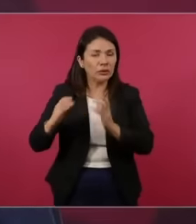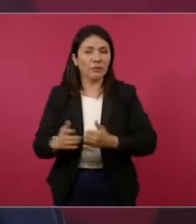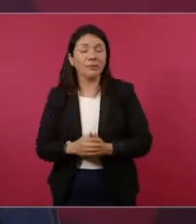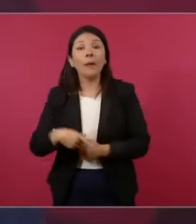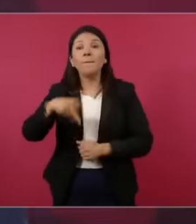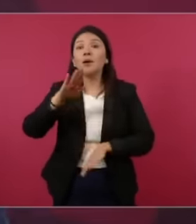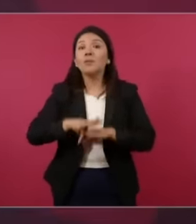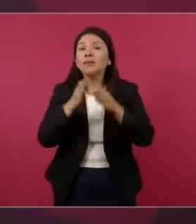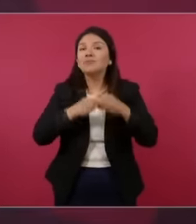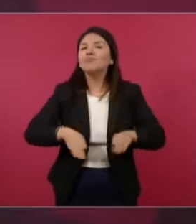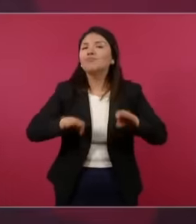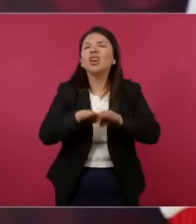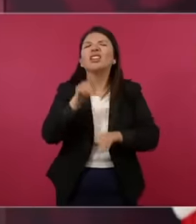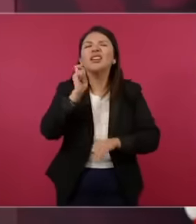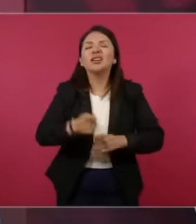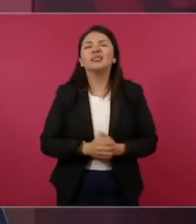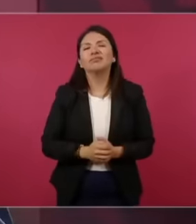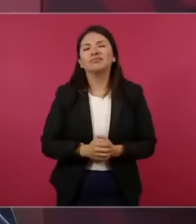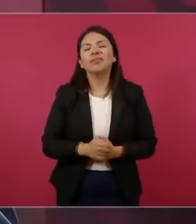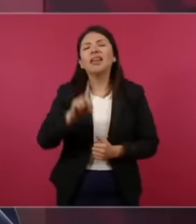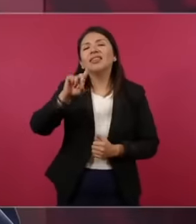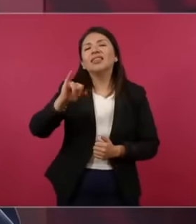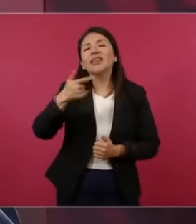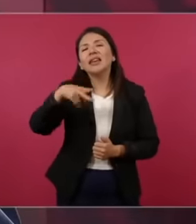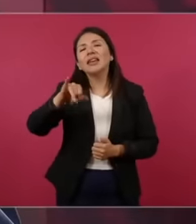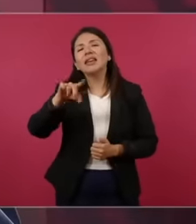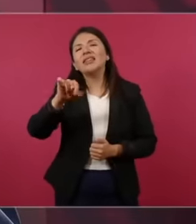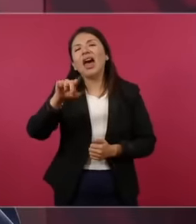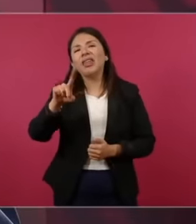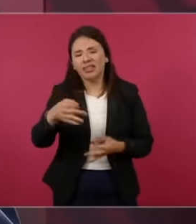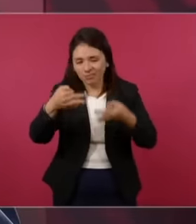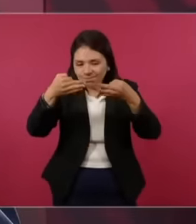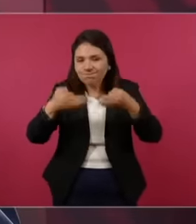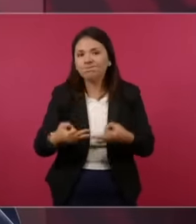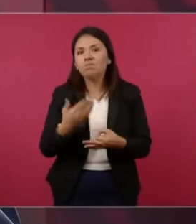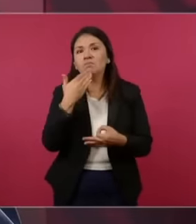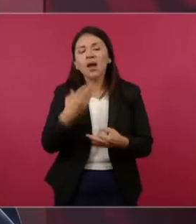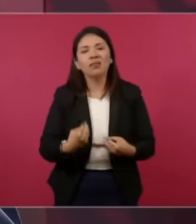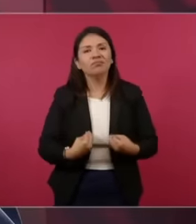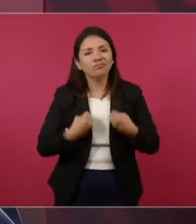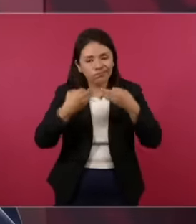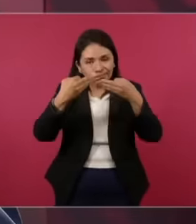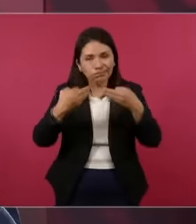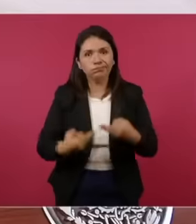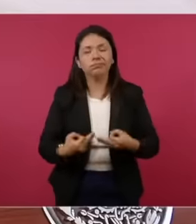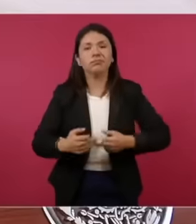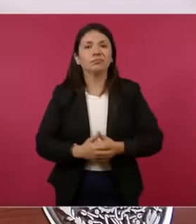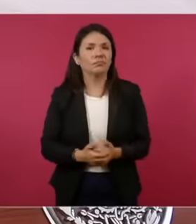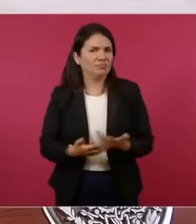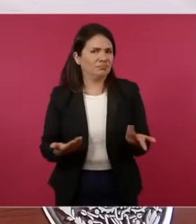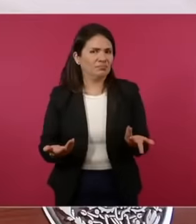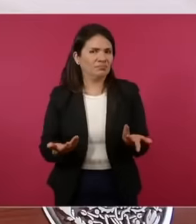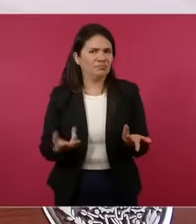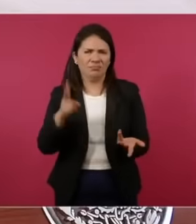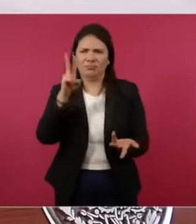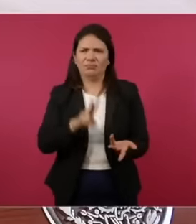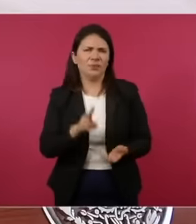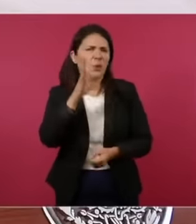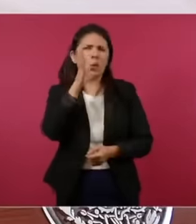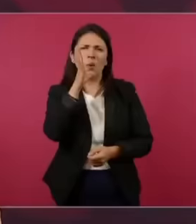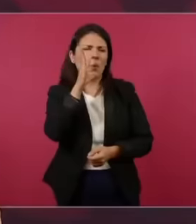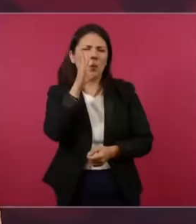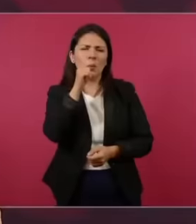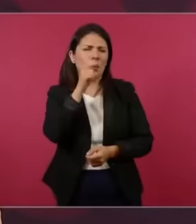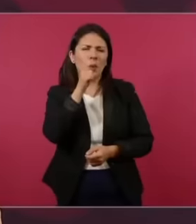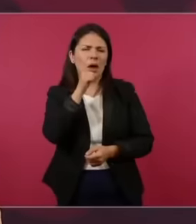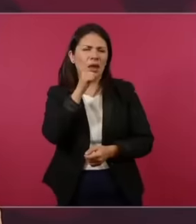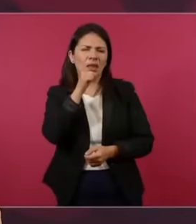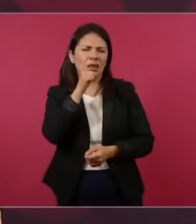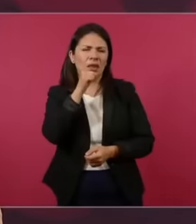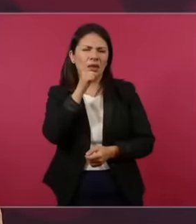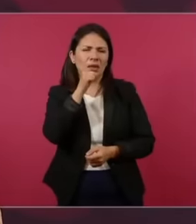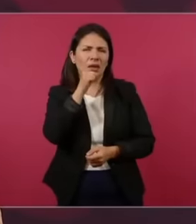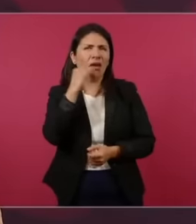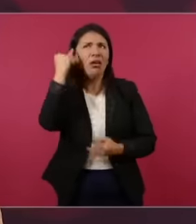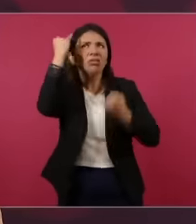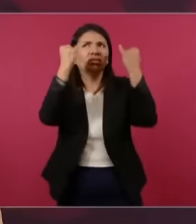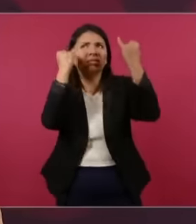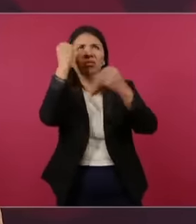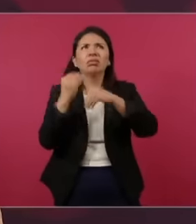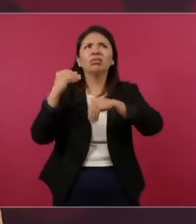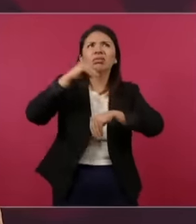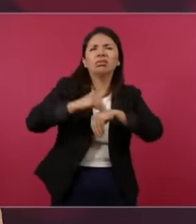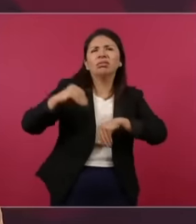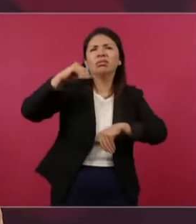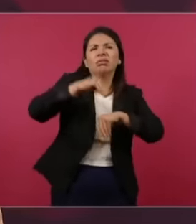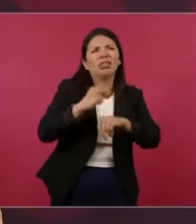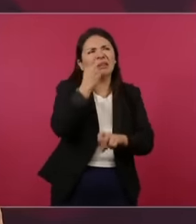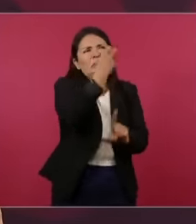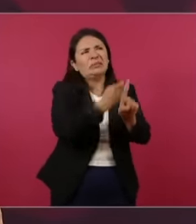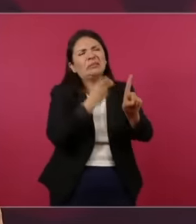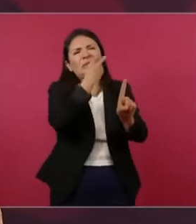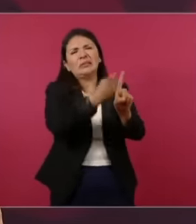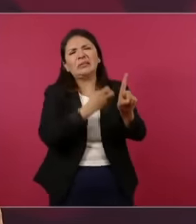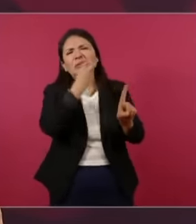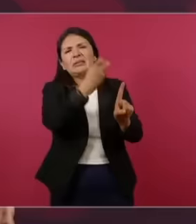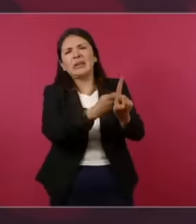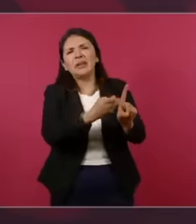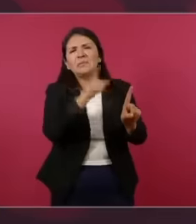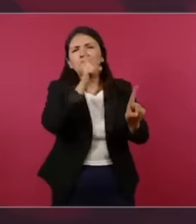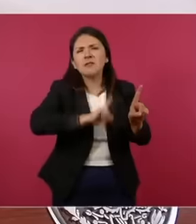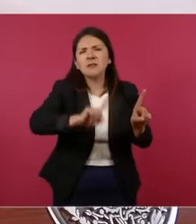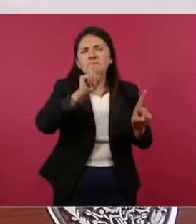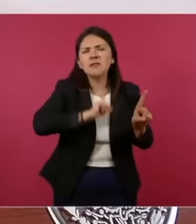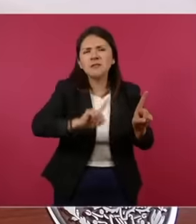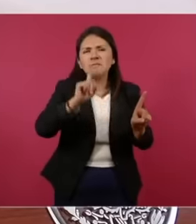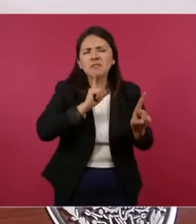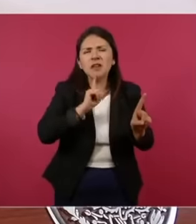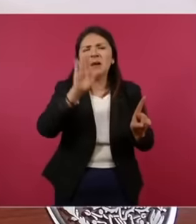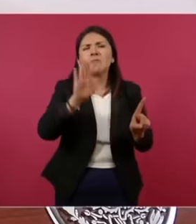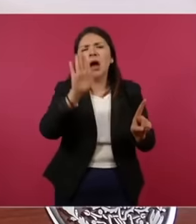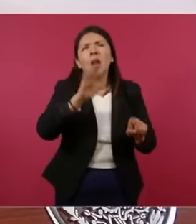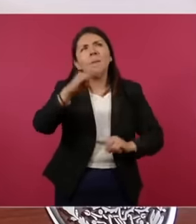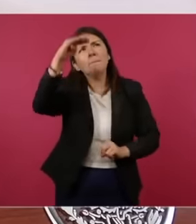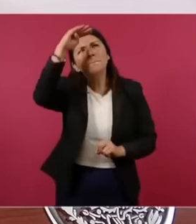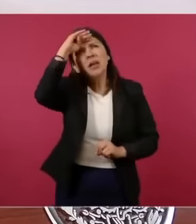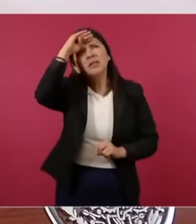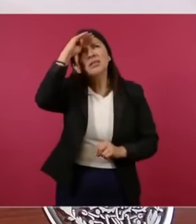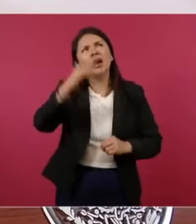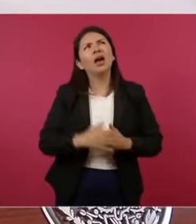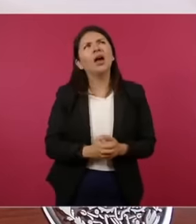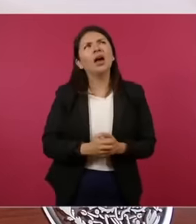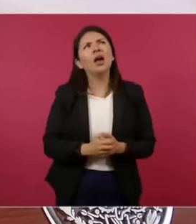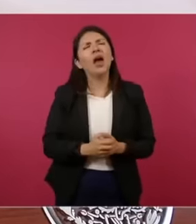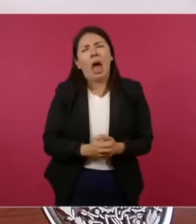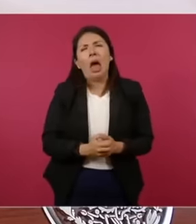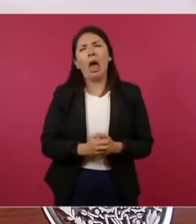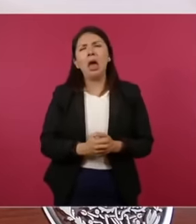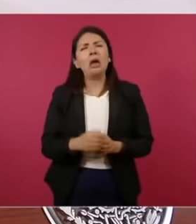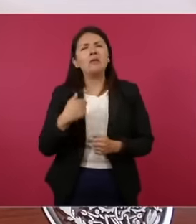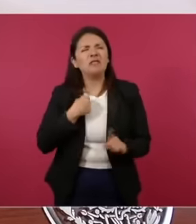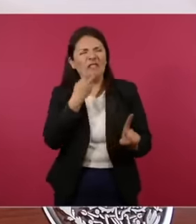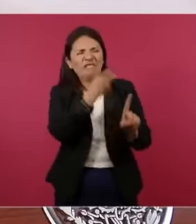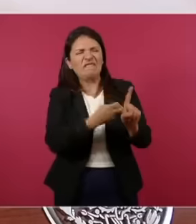dignity, it is not possible, don't invent slander and think that nothing is going to happen